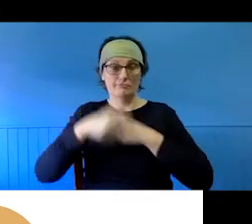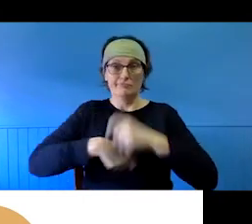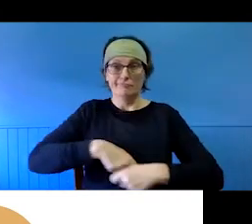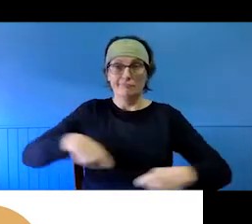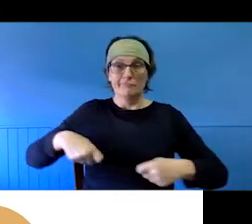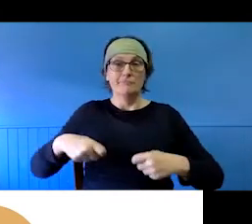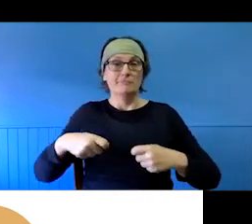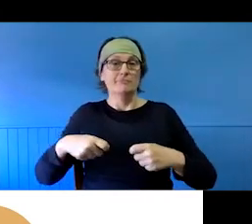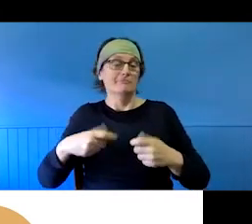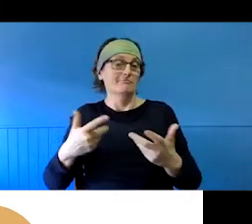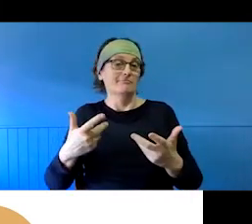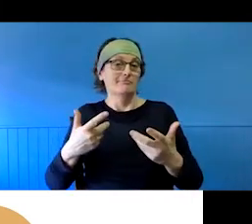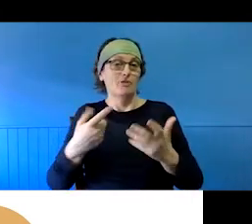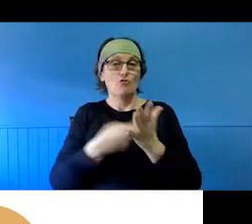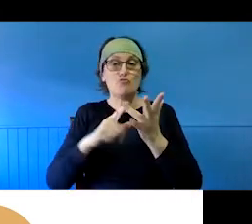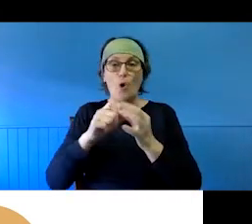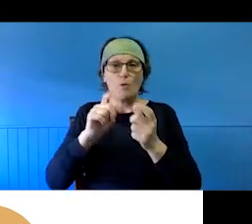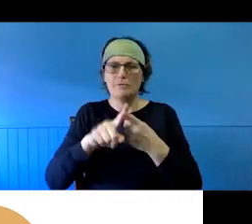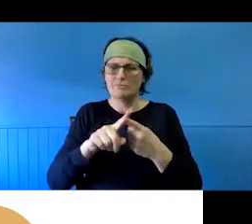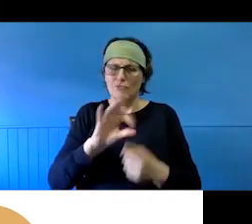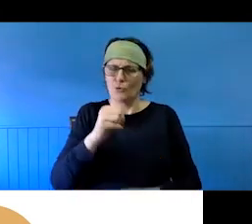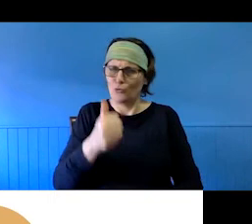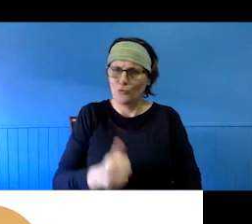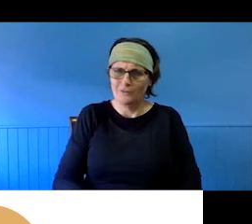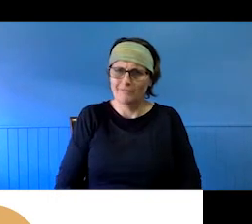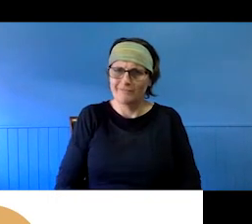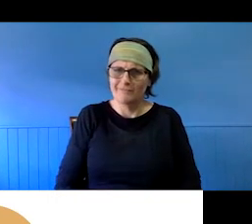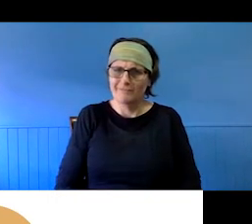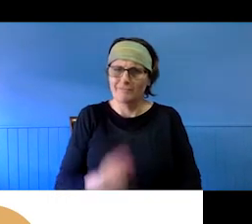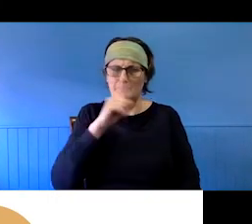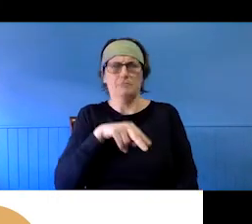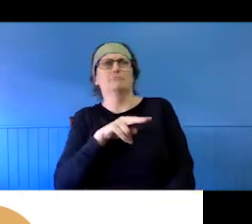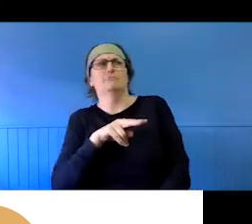not something that everybody would be thinking, "Oh, she's not about to